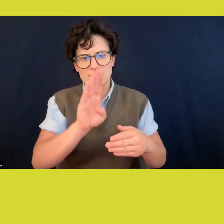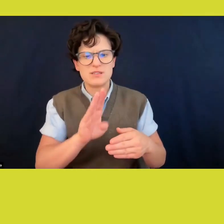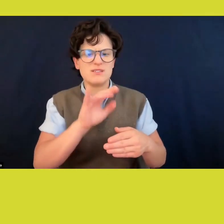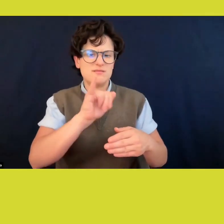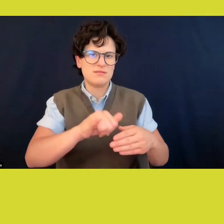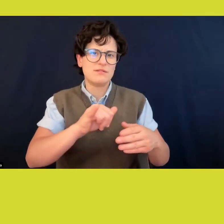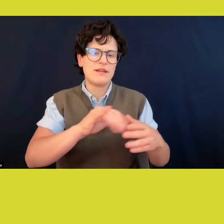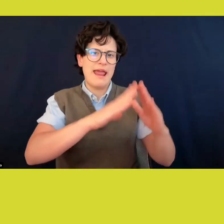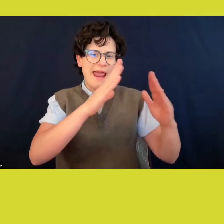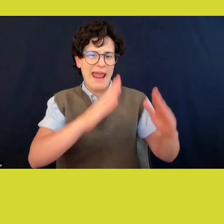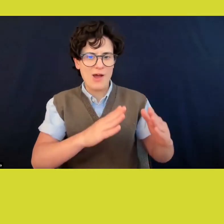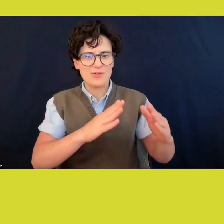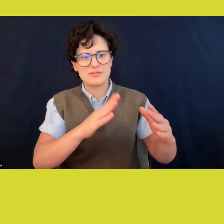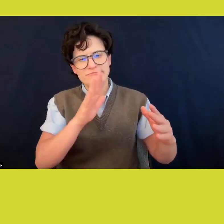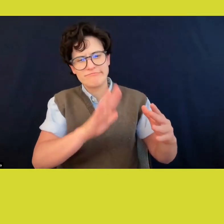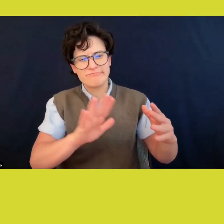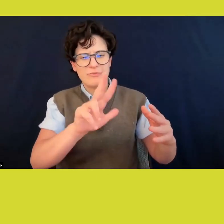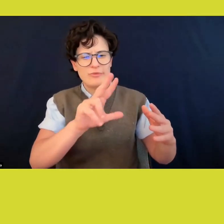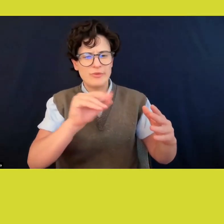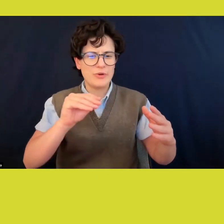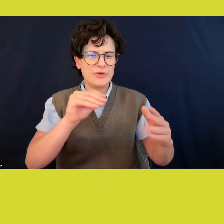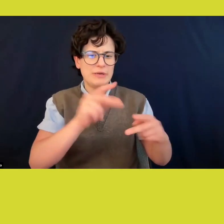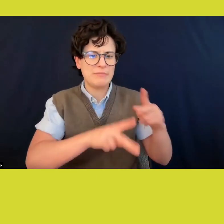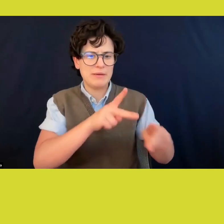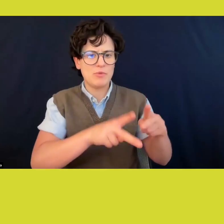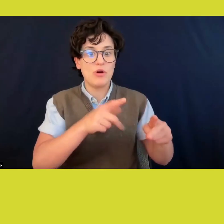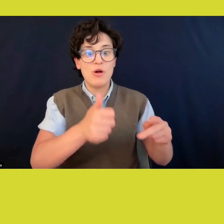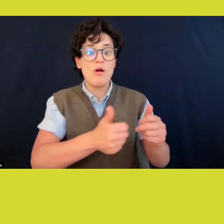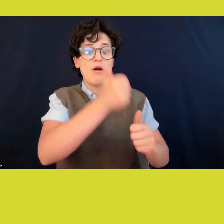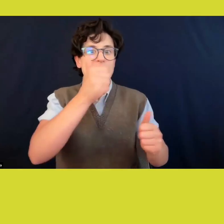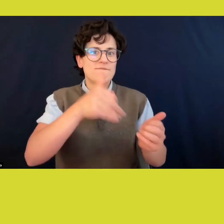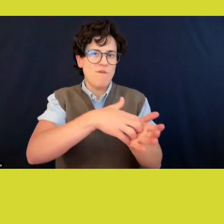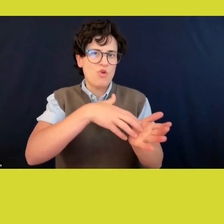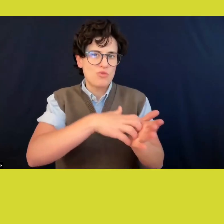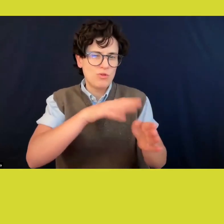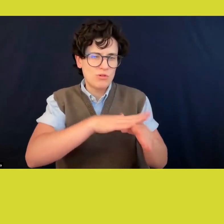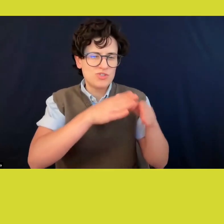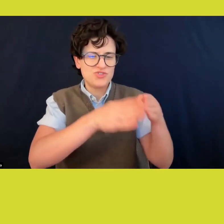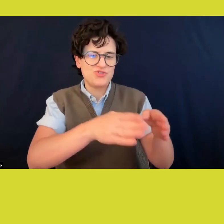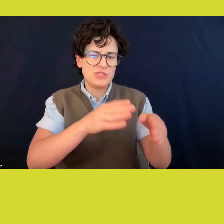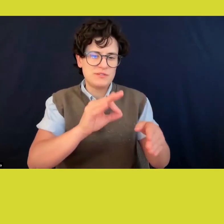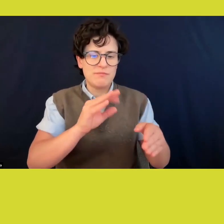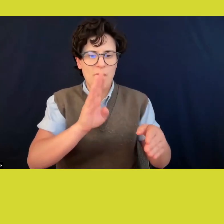of Boston, people with cancer or heart disease. And I think seven years later, 20 or 30